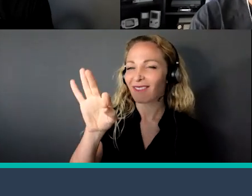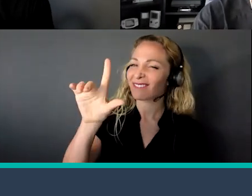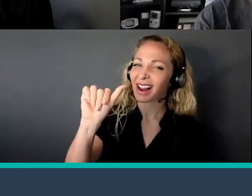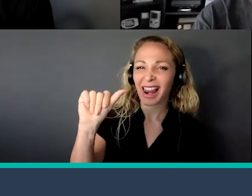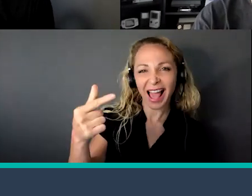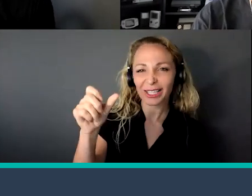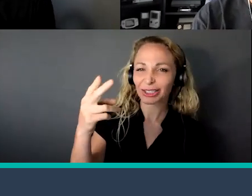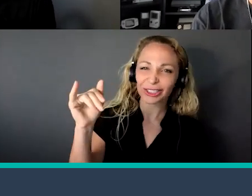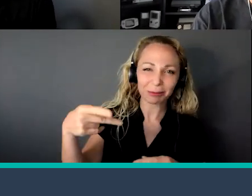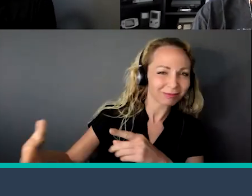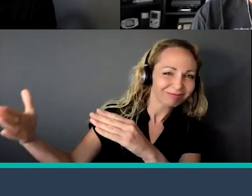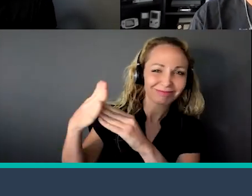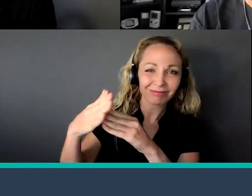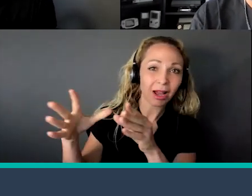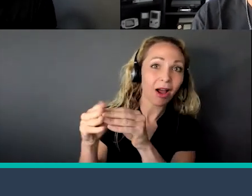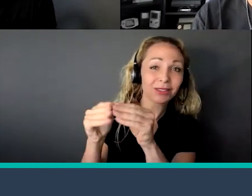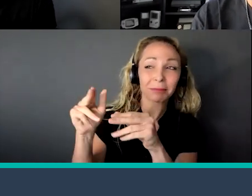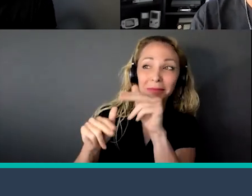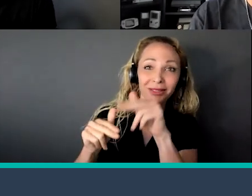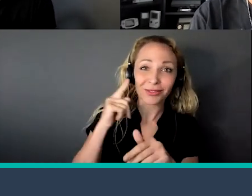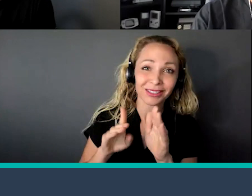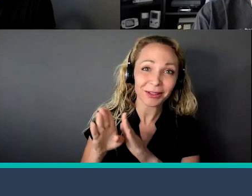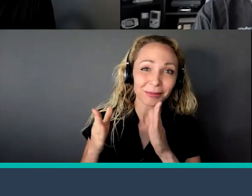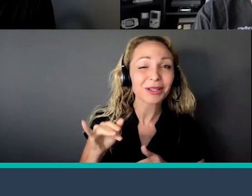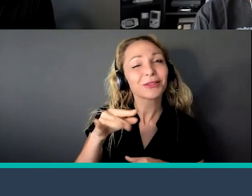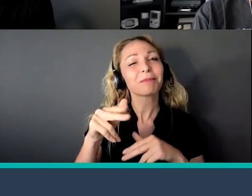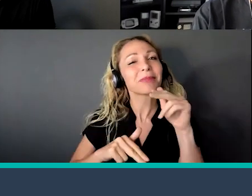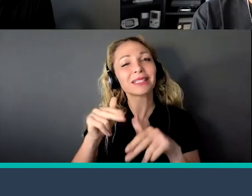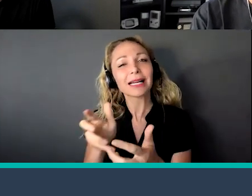IF YOU ARE BUILDING, CUSTOMIZING AND DEVELOPING ON HubSpot.